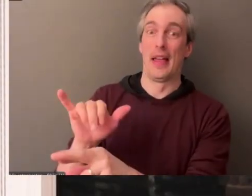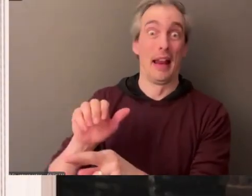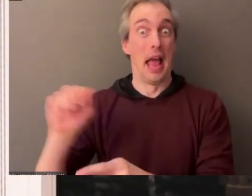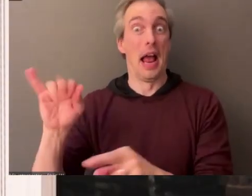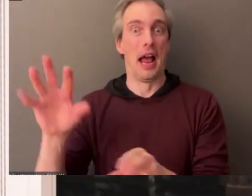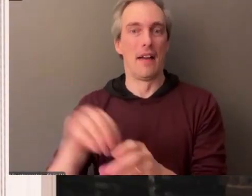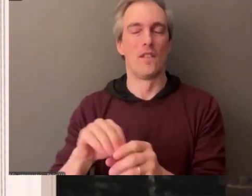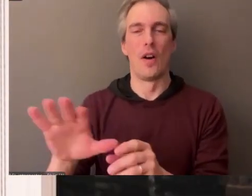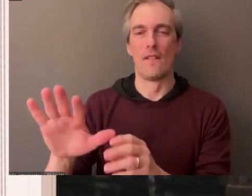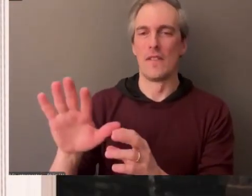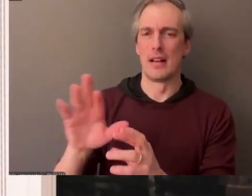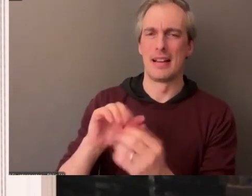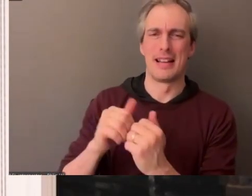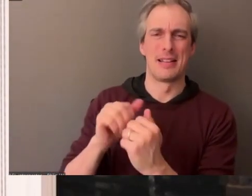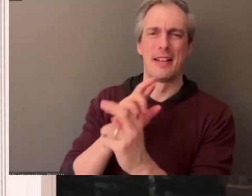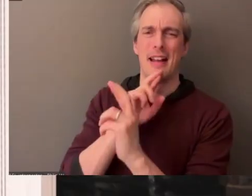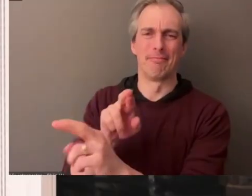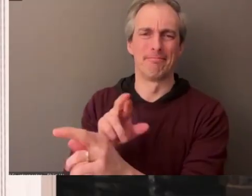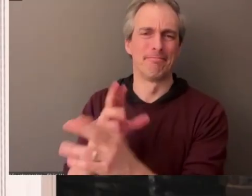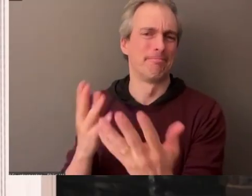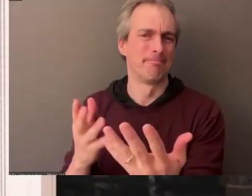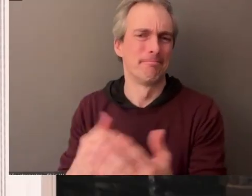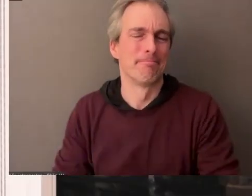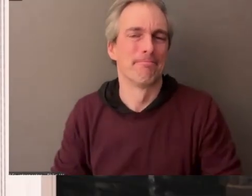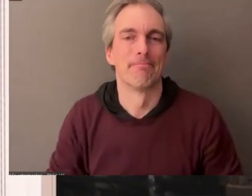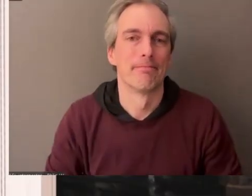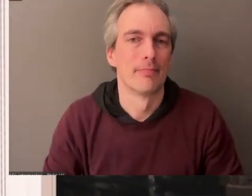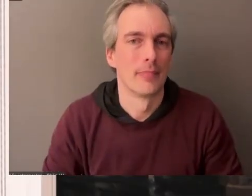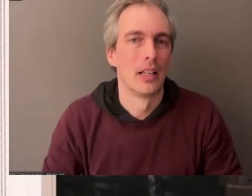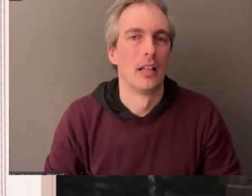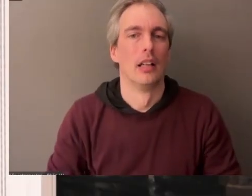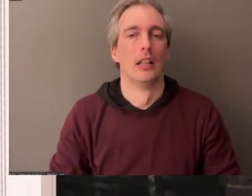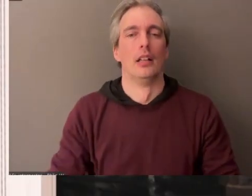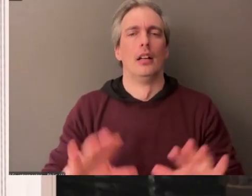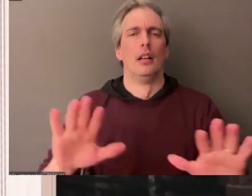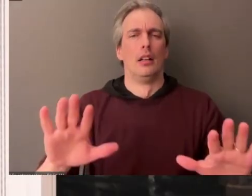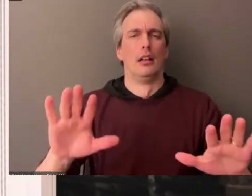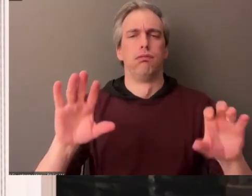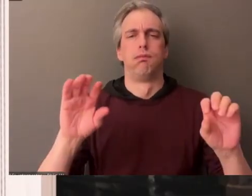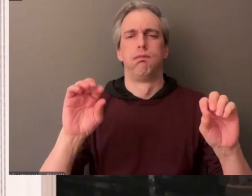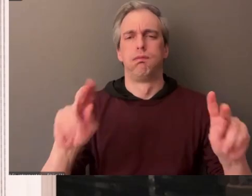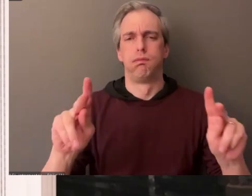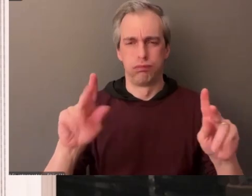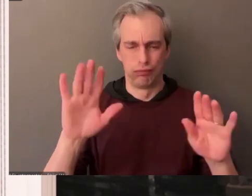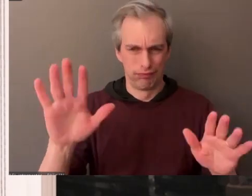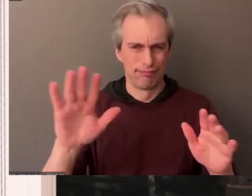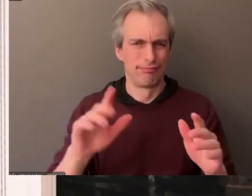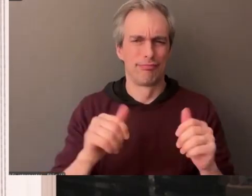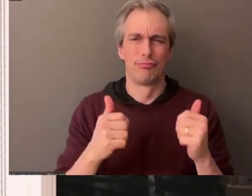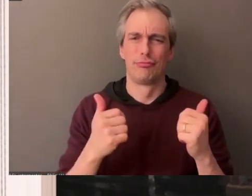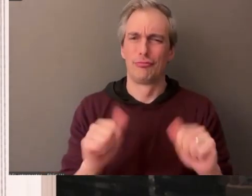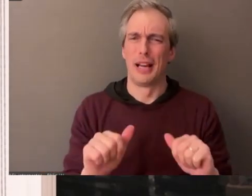Let me think of... Let me start this sentence and try to make it one sentence. And see where it end up. So...